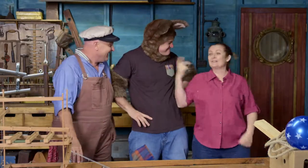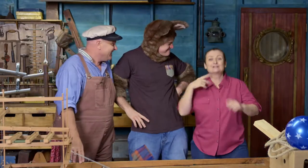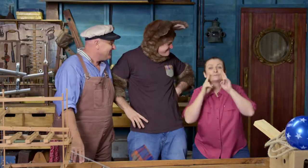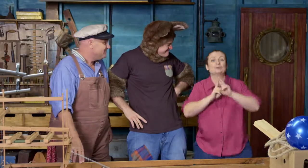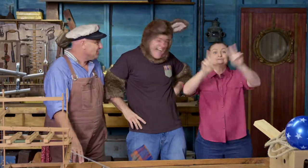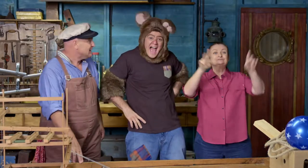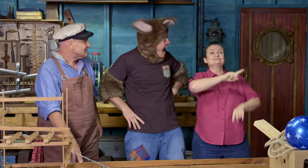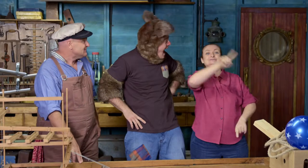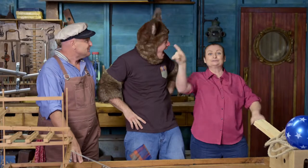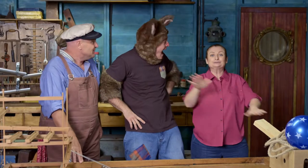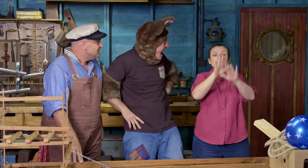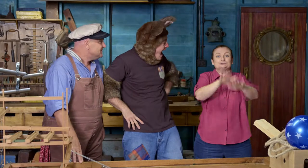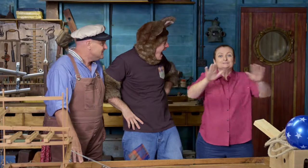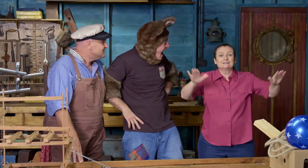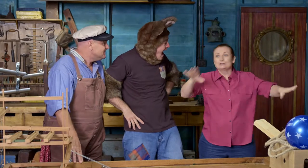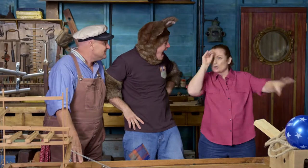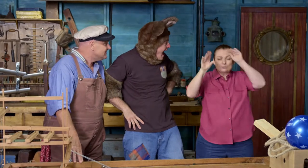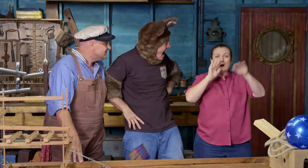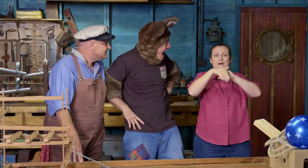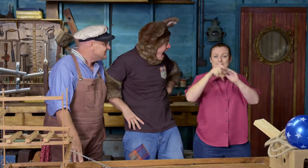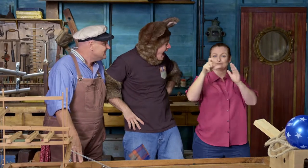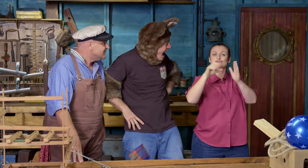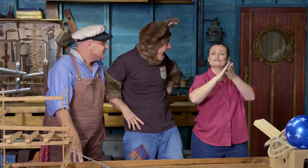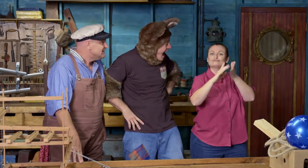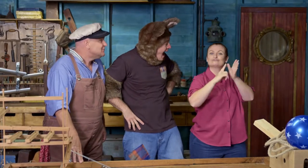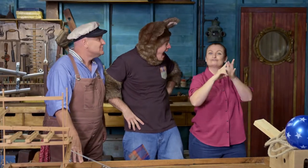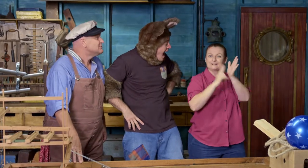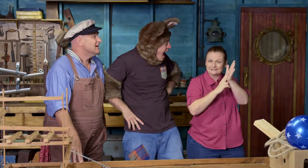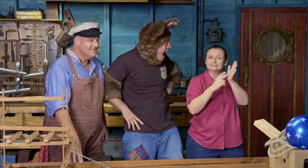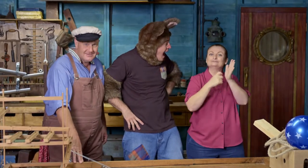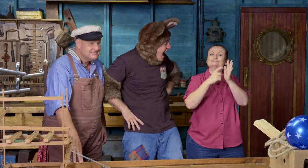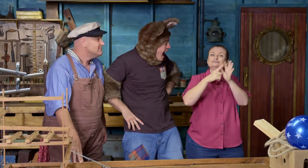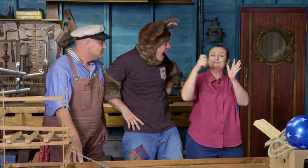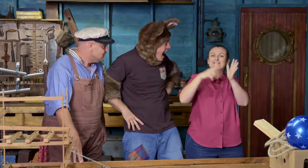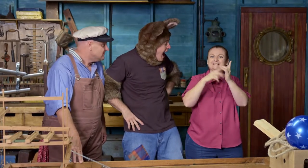Why don't we watch some children learning about chain reactions using dominoes?